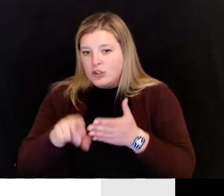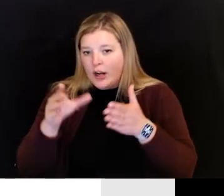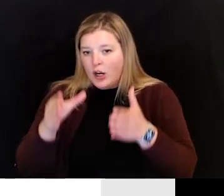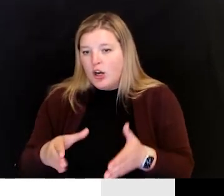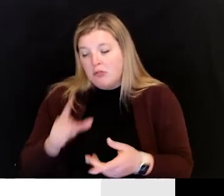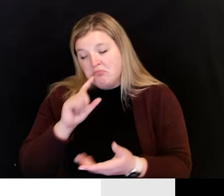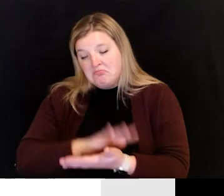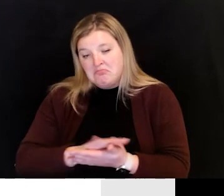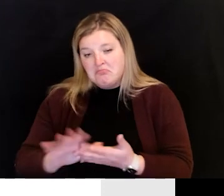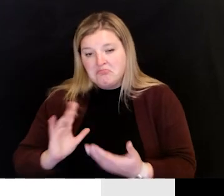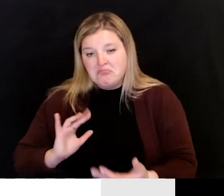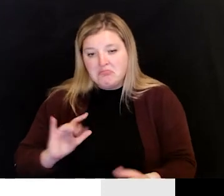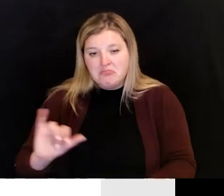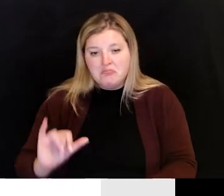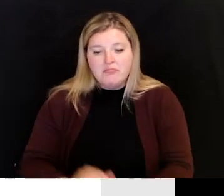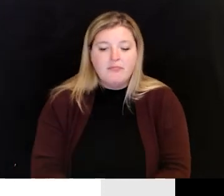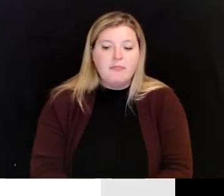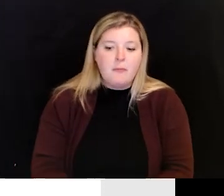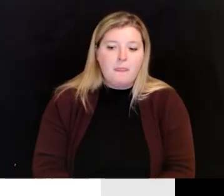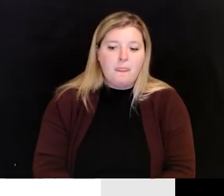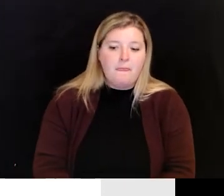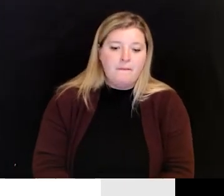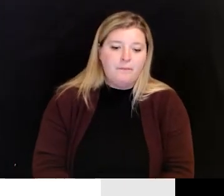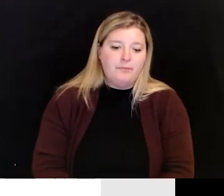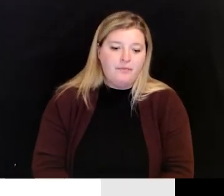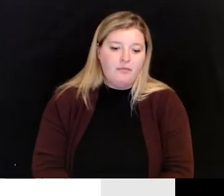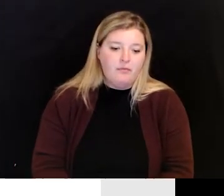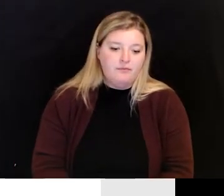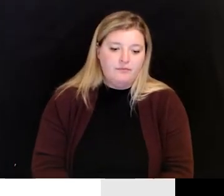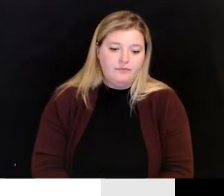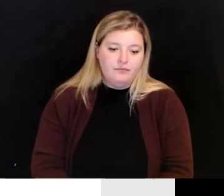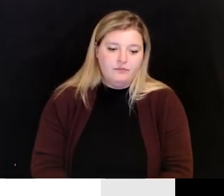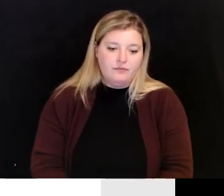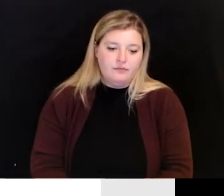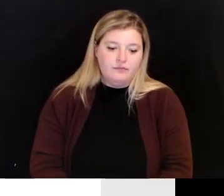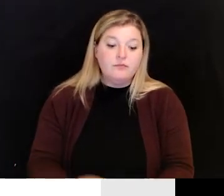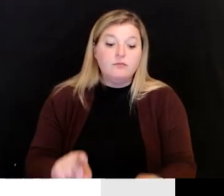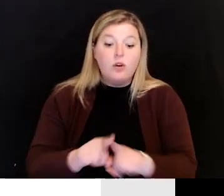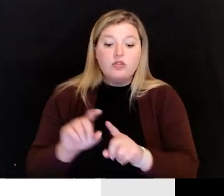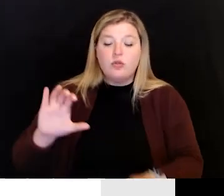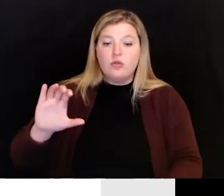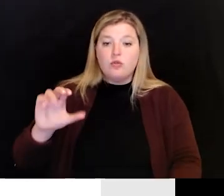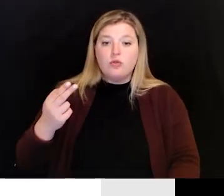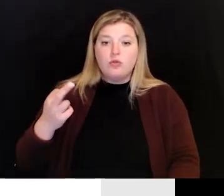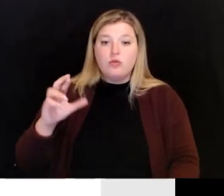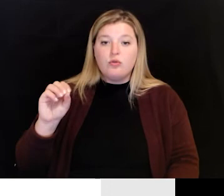Also Chrome itself, in its developer tools,